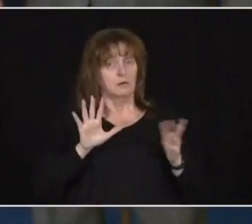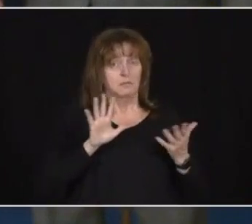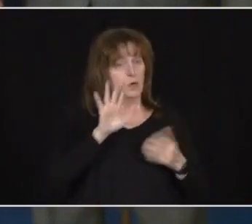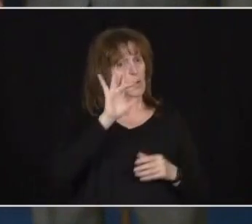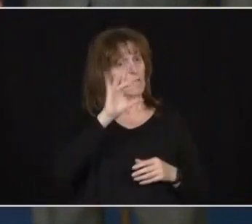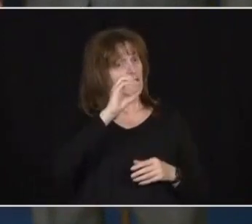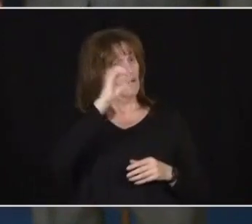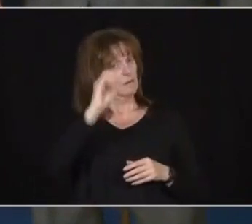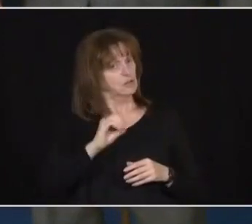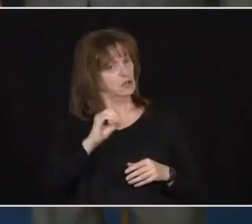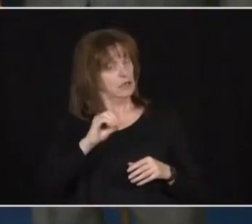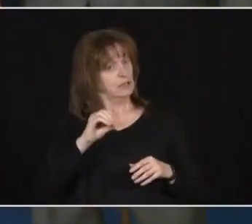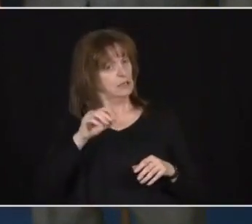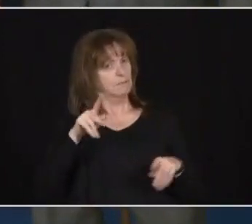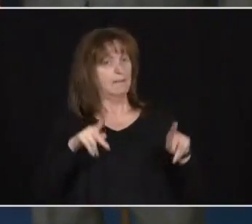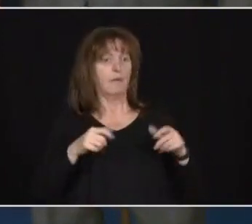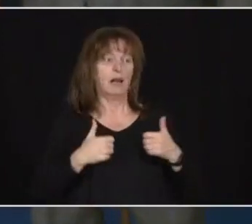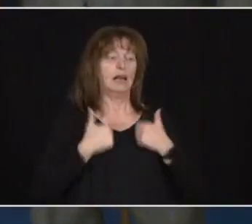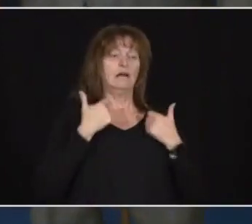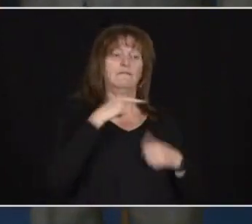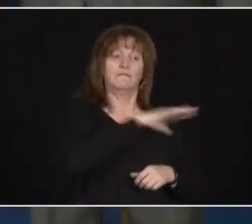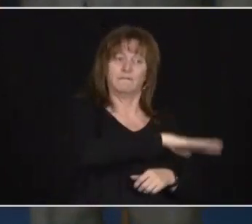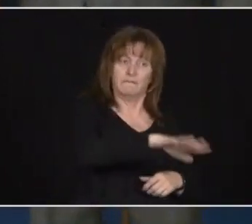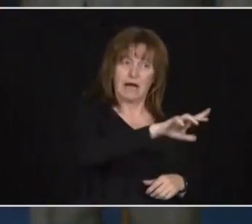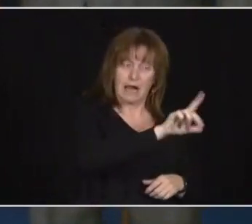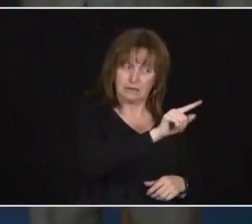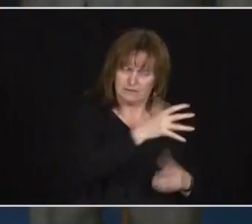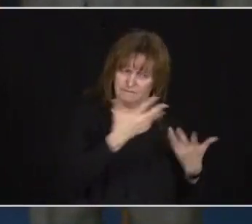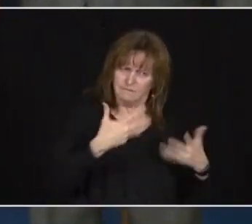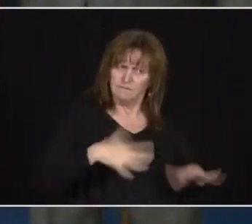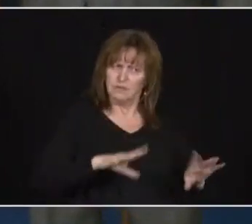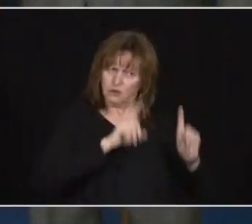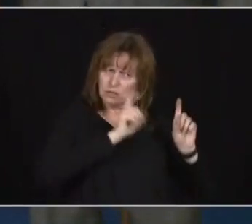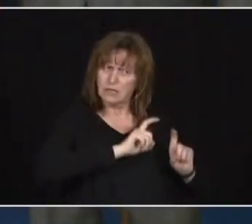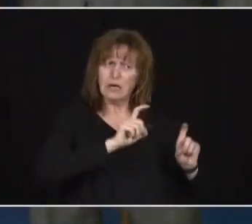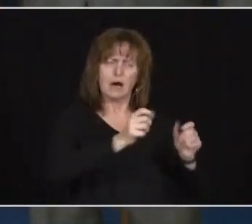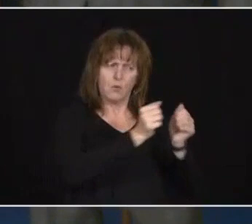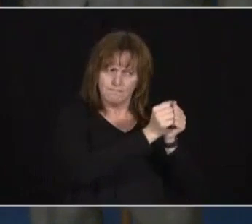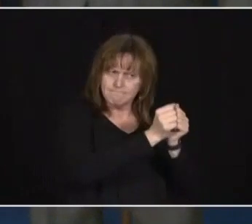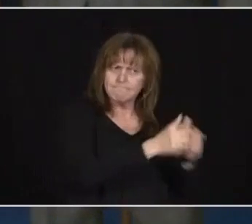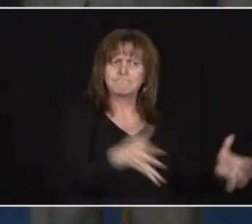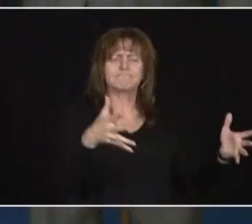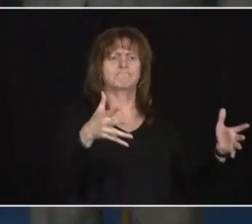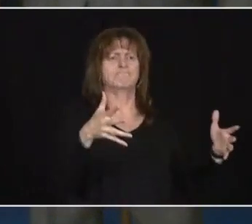We have tested over 25 per cent of all of the residents of long-term care homes now.